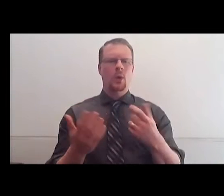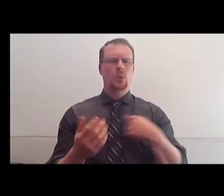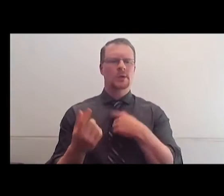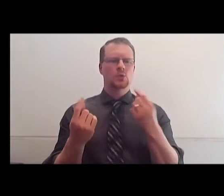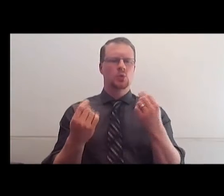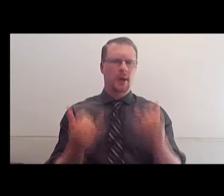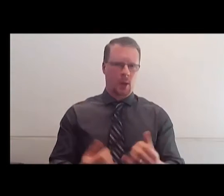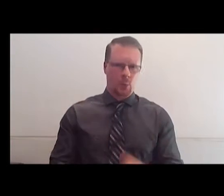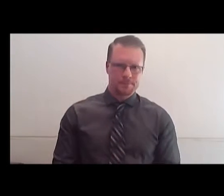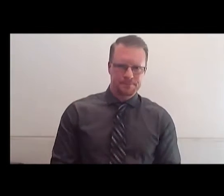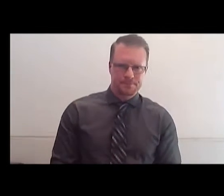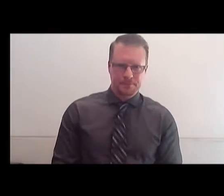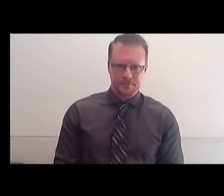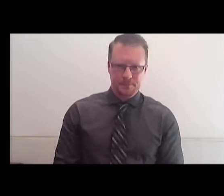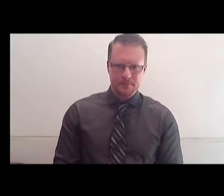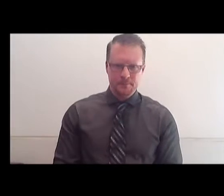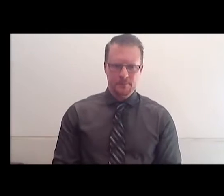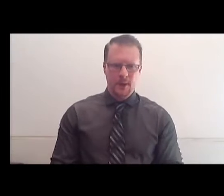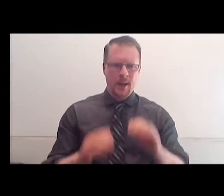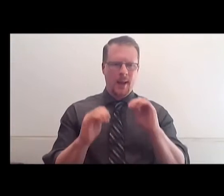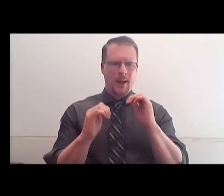Now I wanna consider what do we do now?